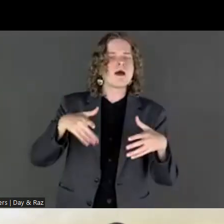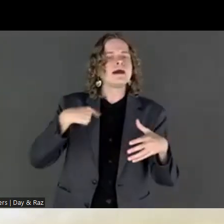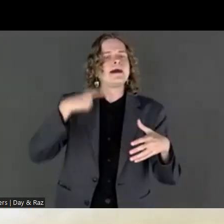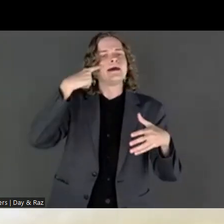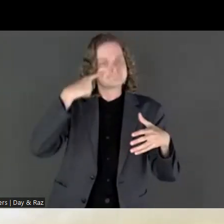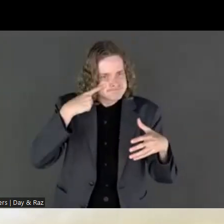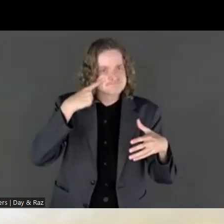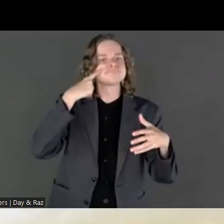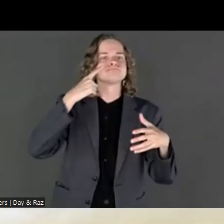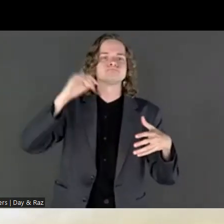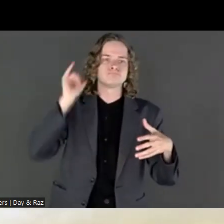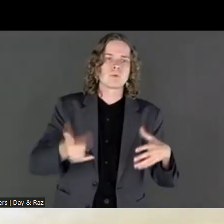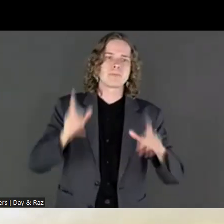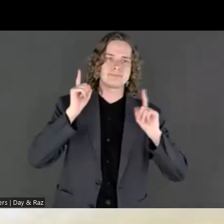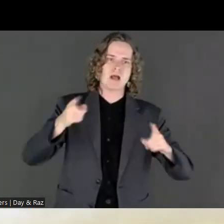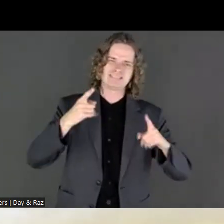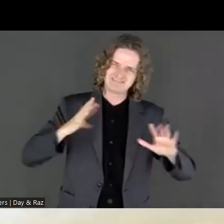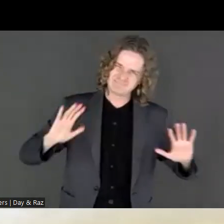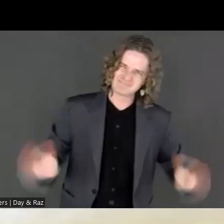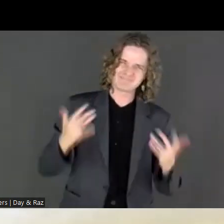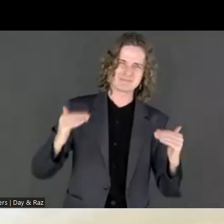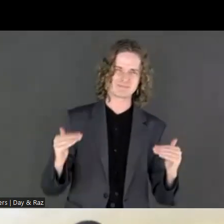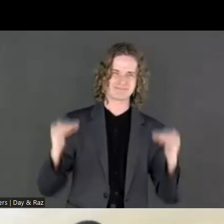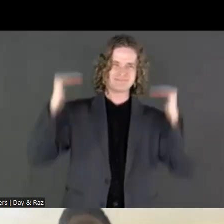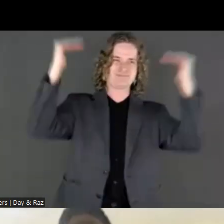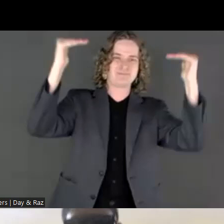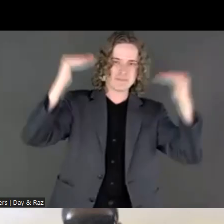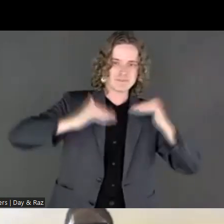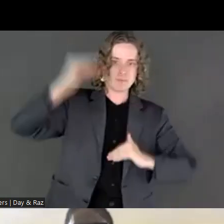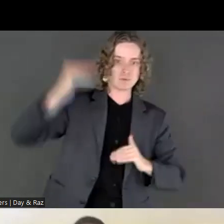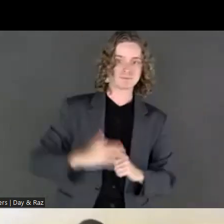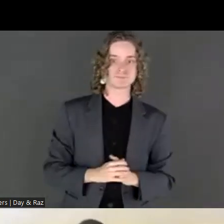Persons with disabilities and op eds should be at the forefront of humanitarian efforts.